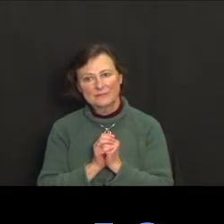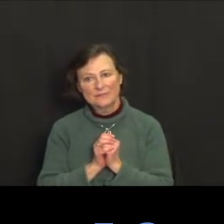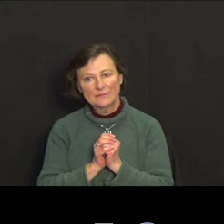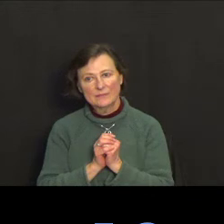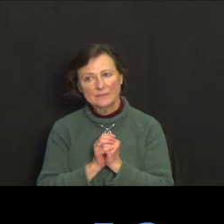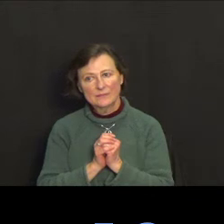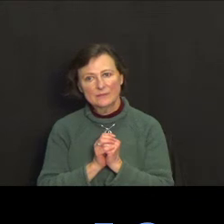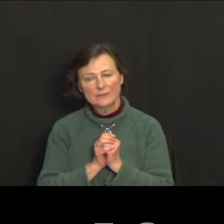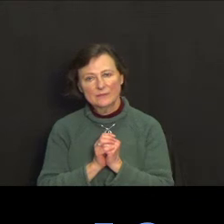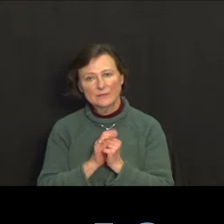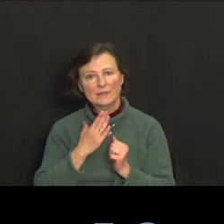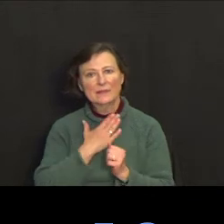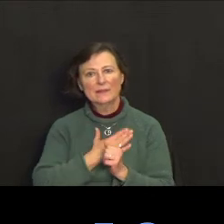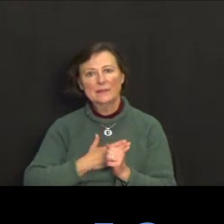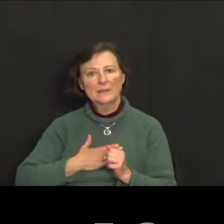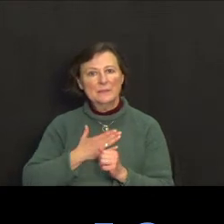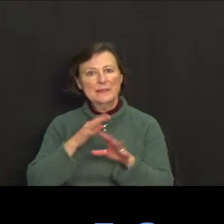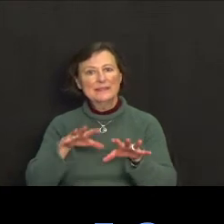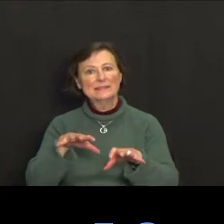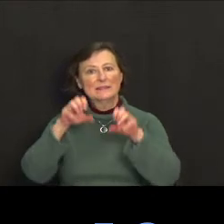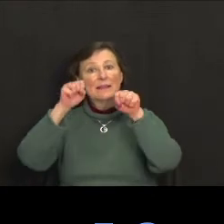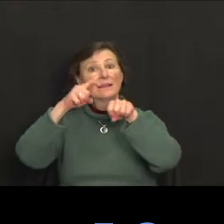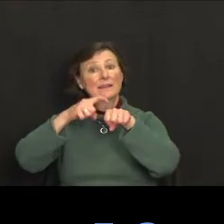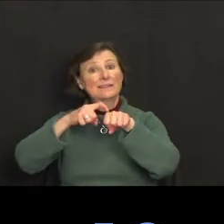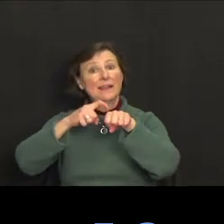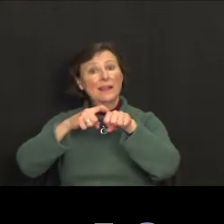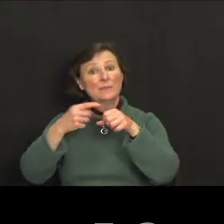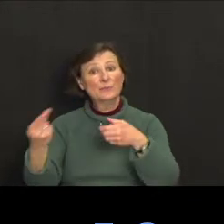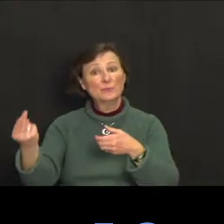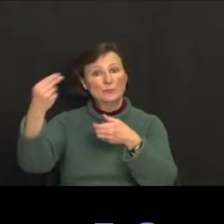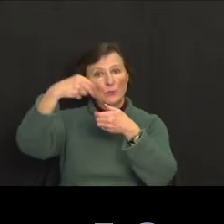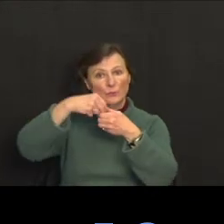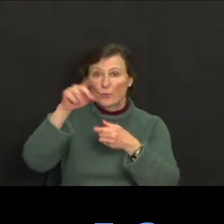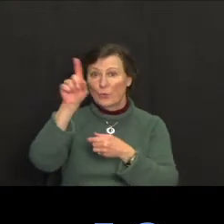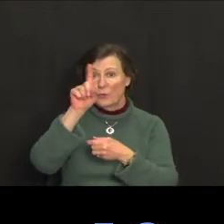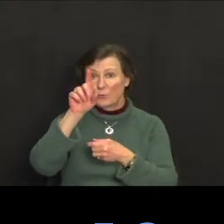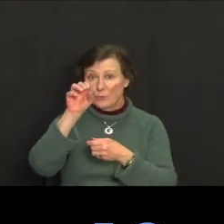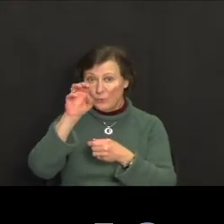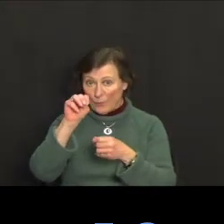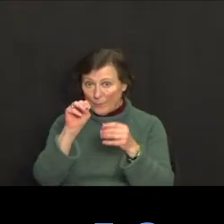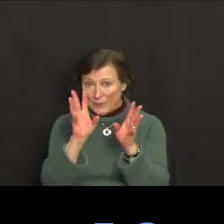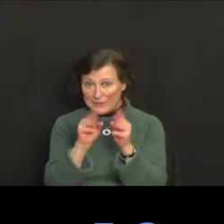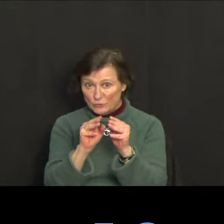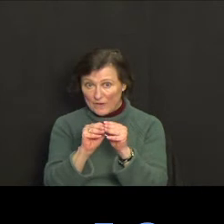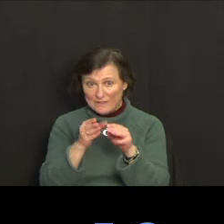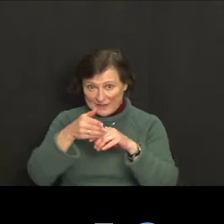Please take the time to join the Zoom service after after the service. Not the Zoom service